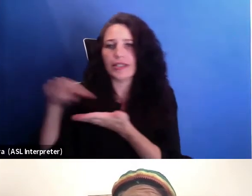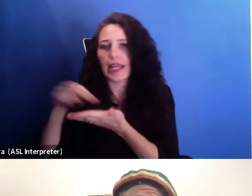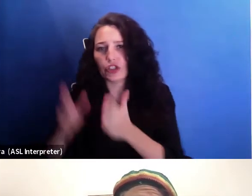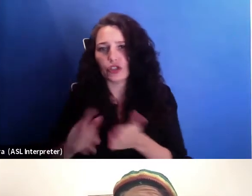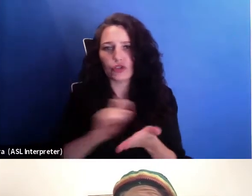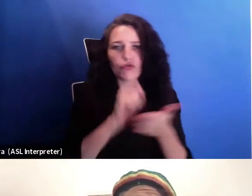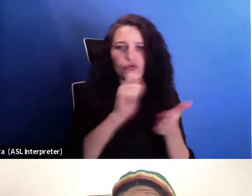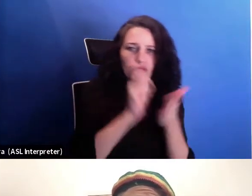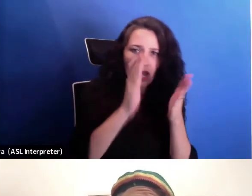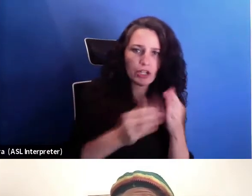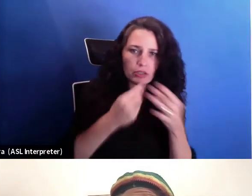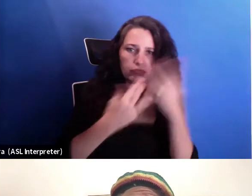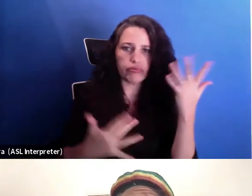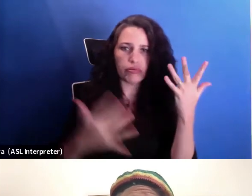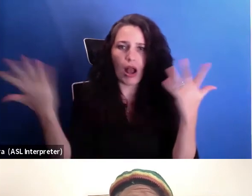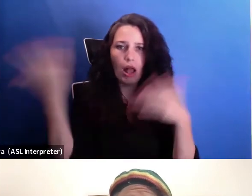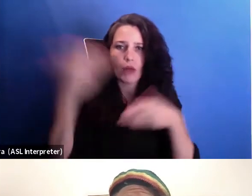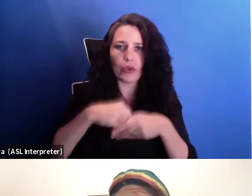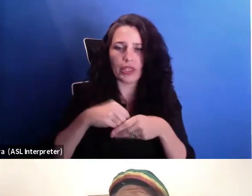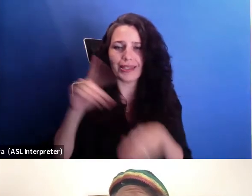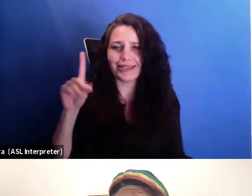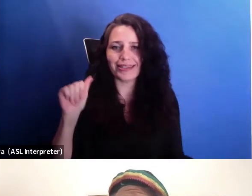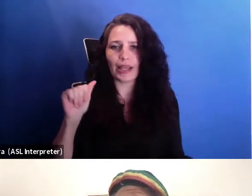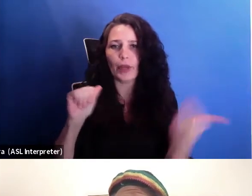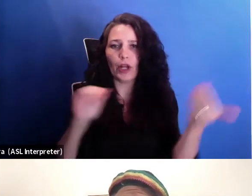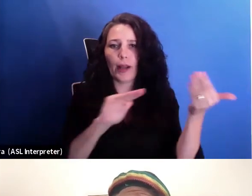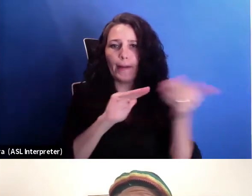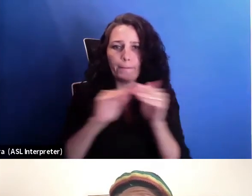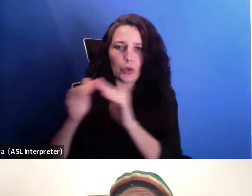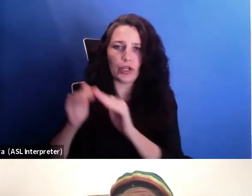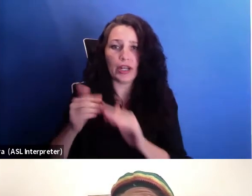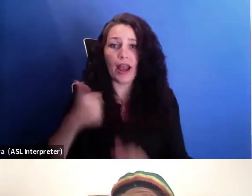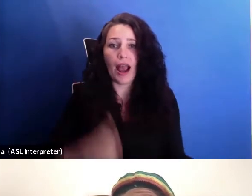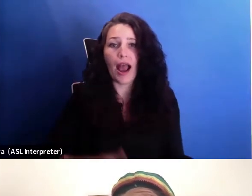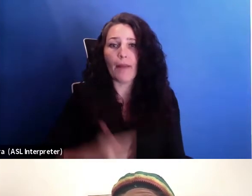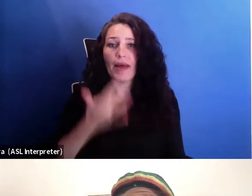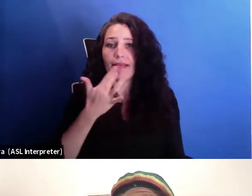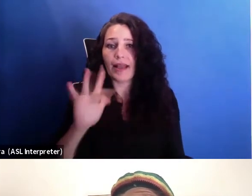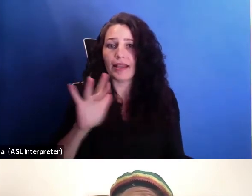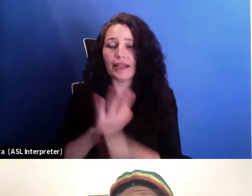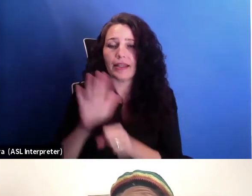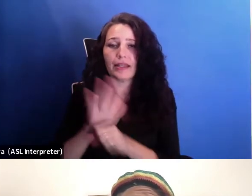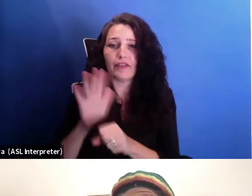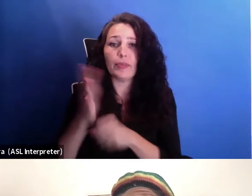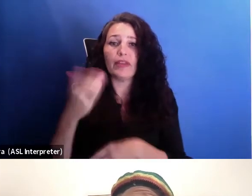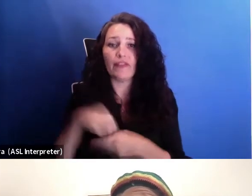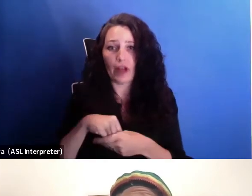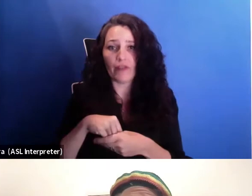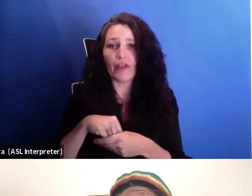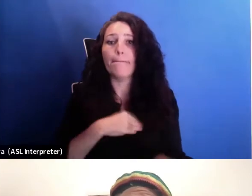within the disabled community. And I'm fortunate to be one of those, a member of that cohort.